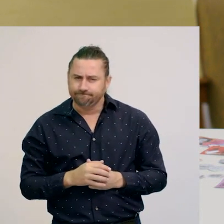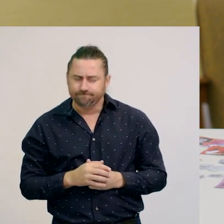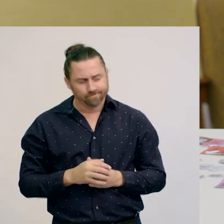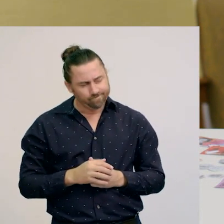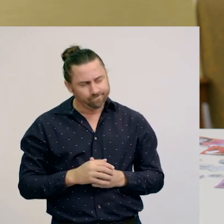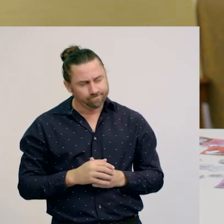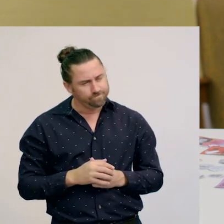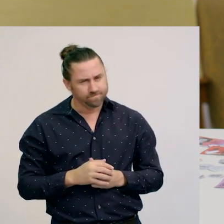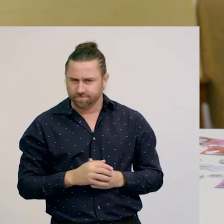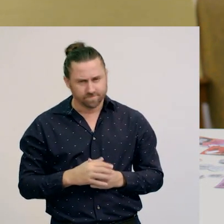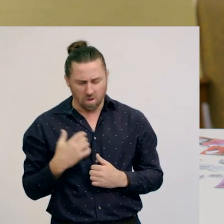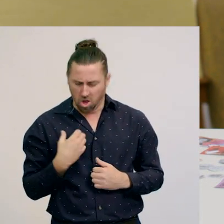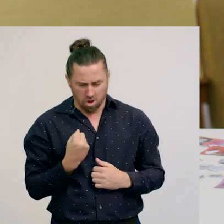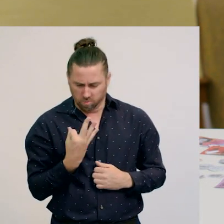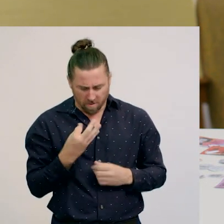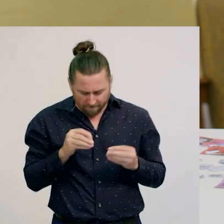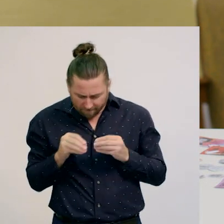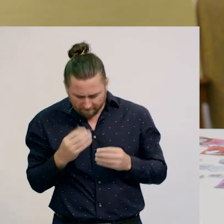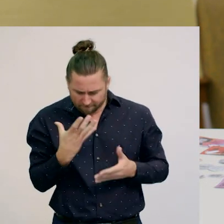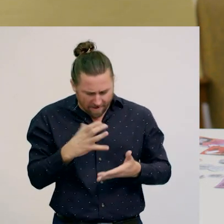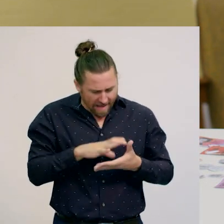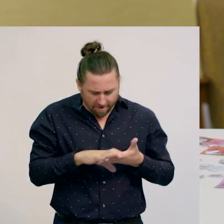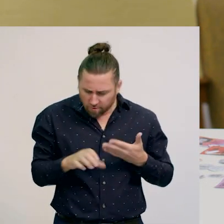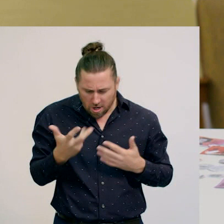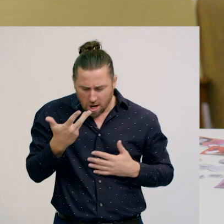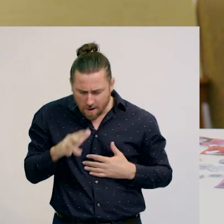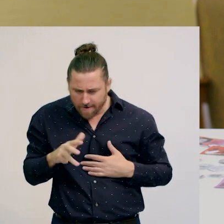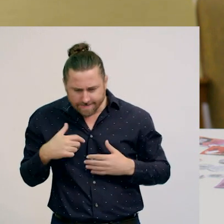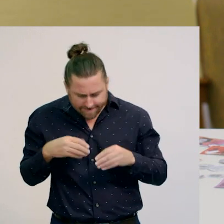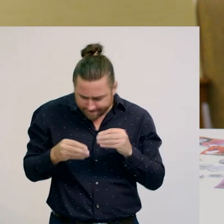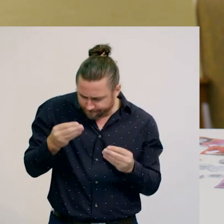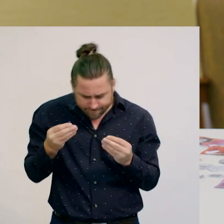Hm, I don’t have exactly $5.90 in my purse.